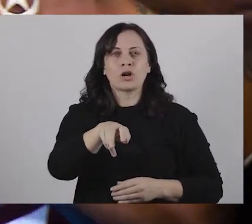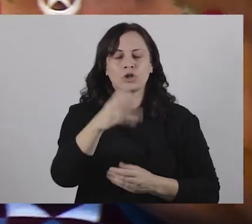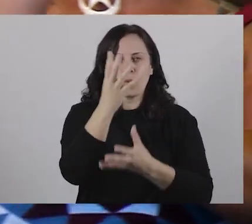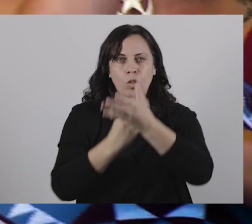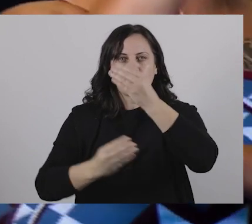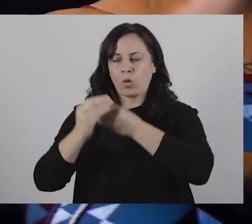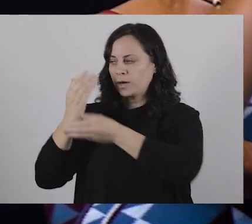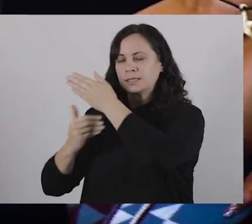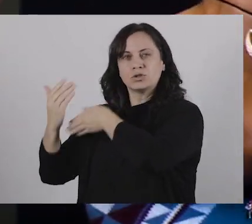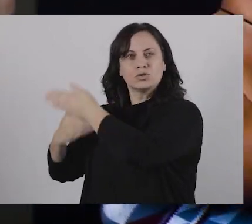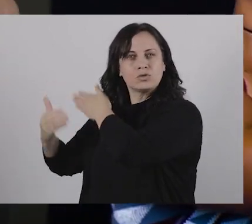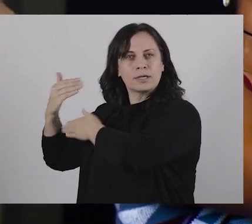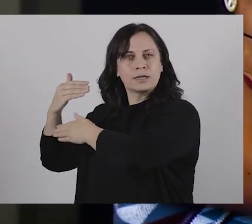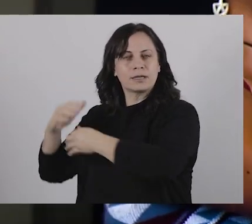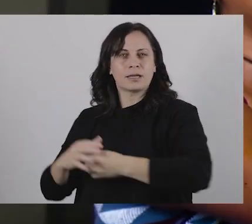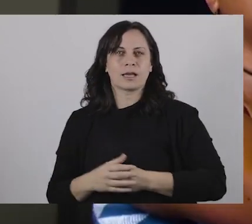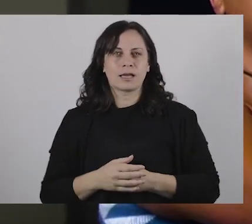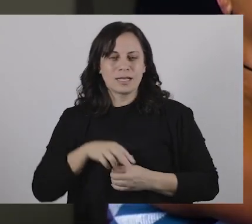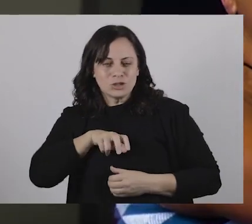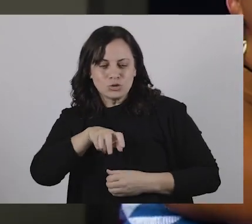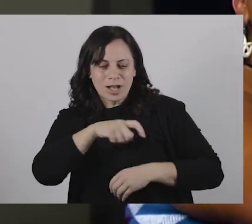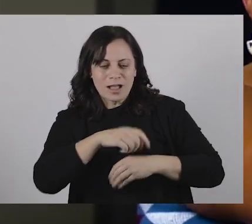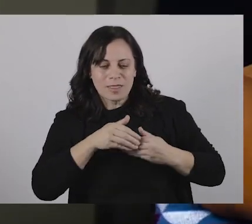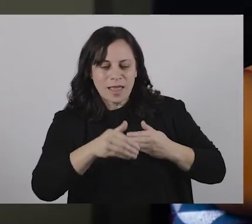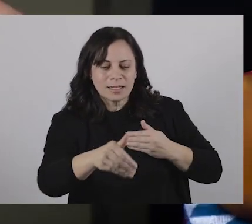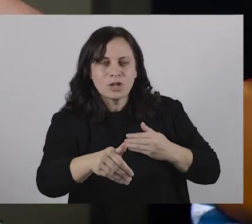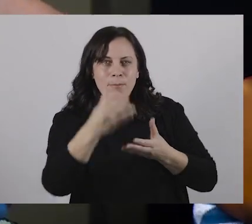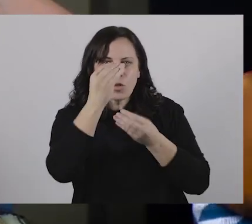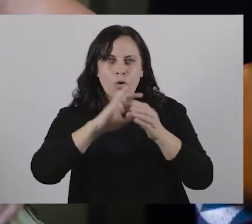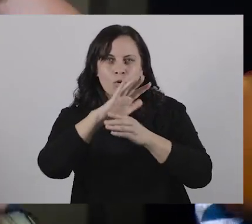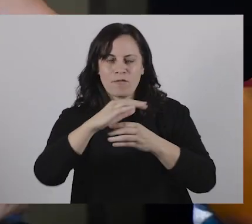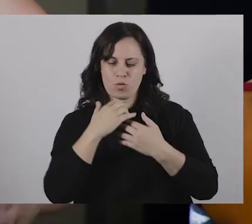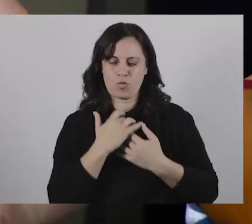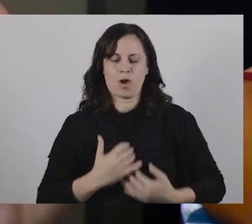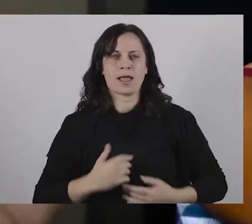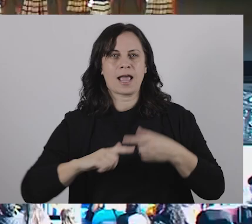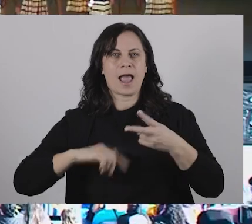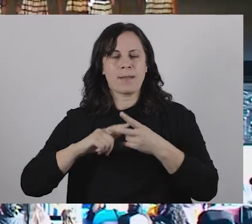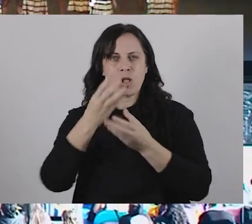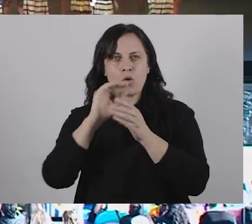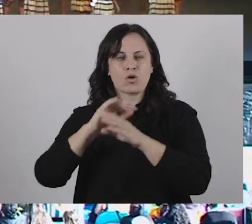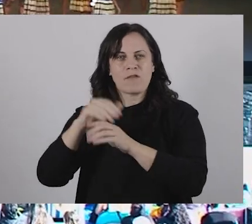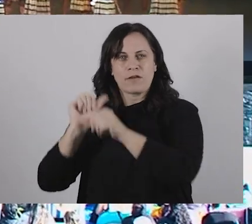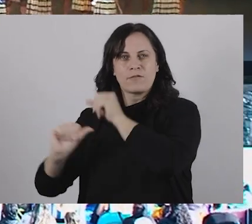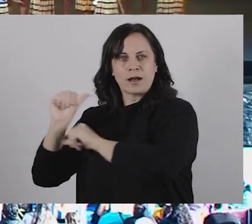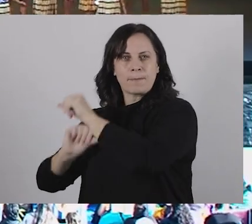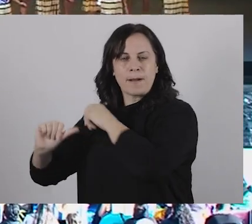because it is in those journeys that you learn a lot of history. It is in those journeys that you learn about yourself,